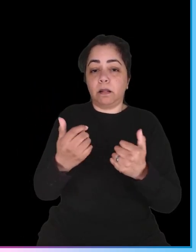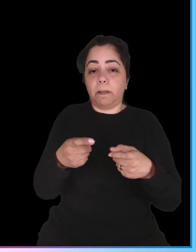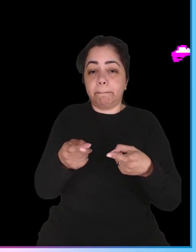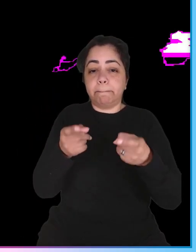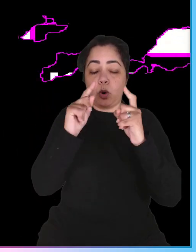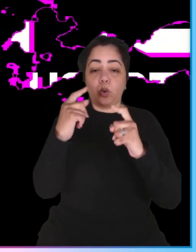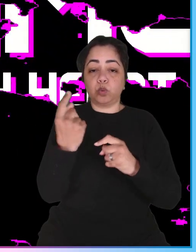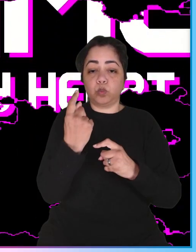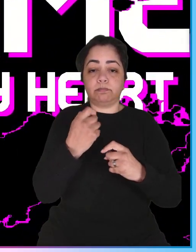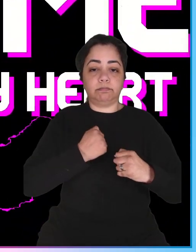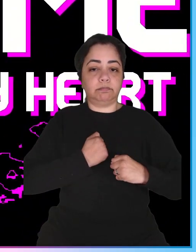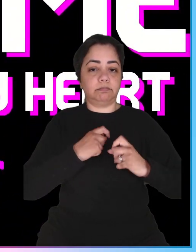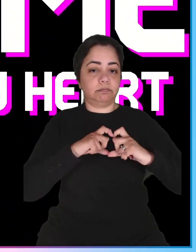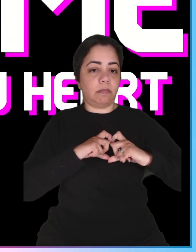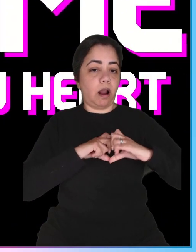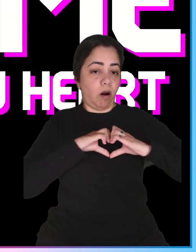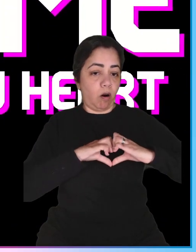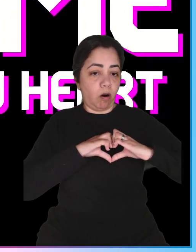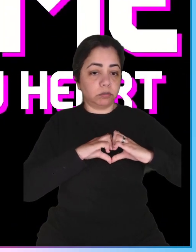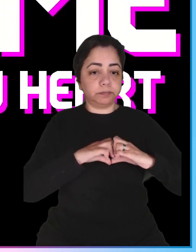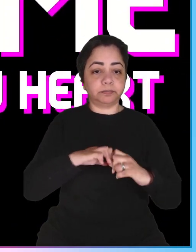Bossgame is a lesbian romance boss rush.